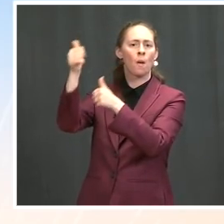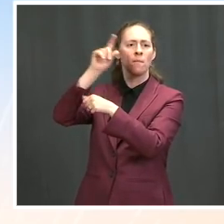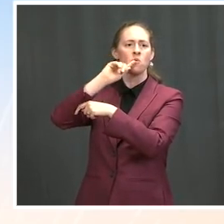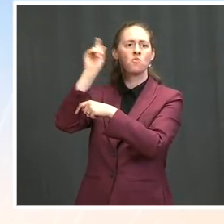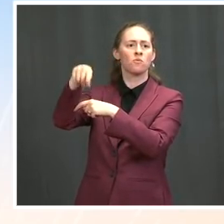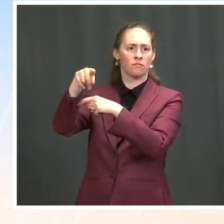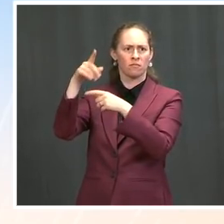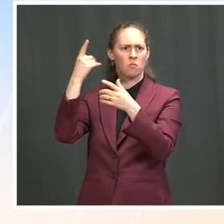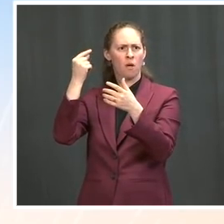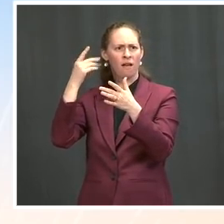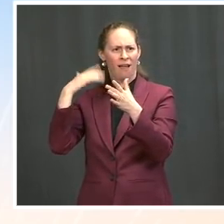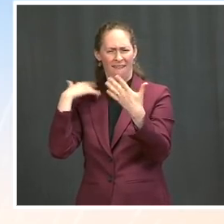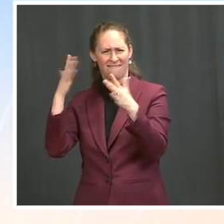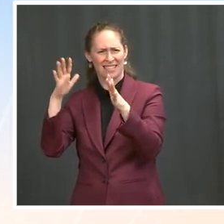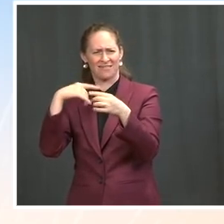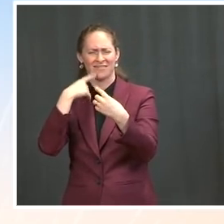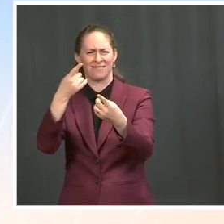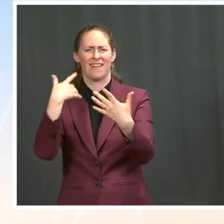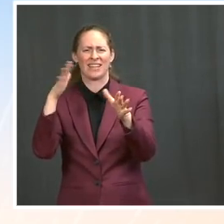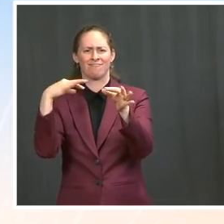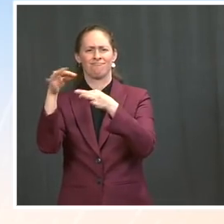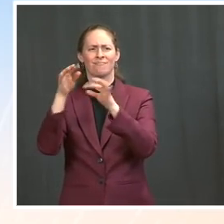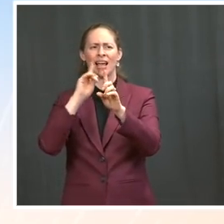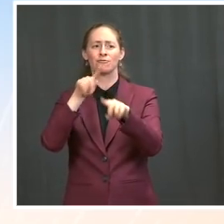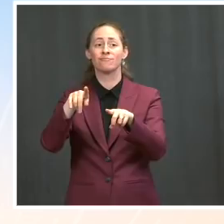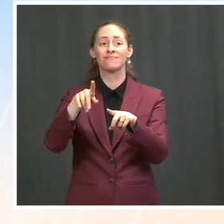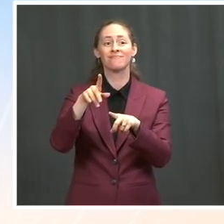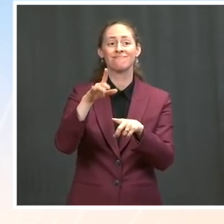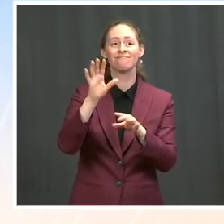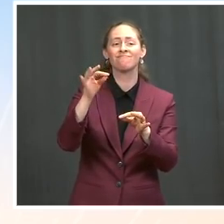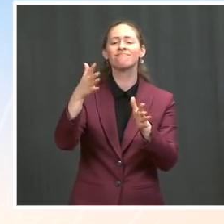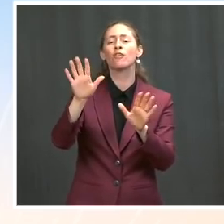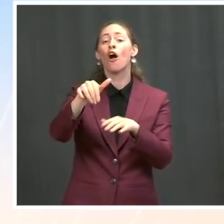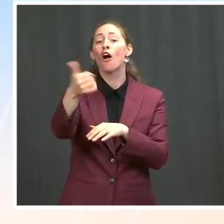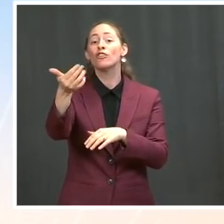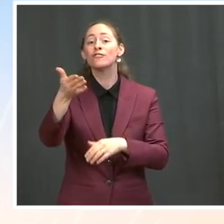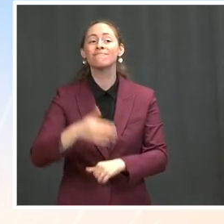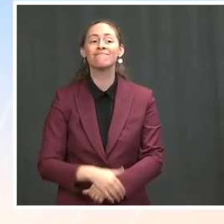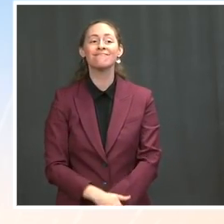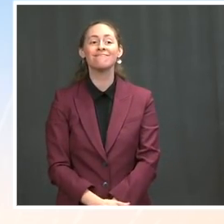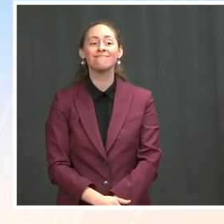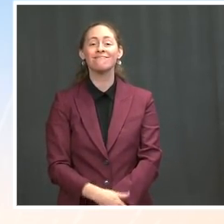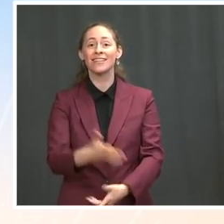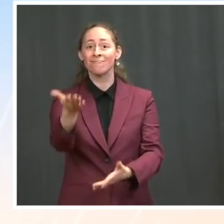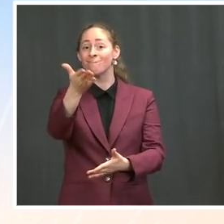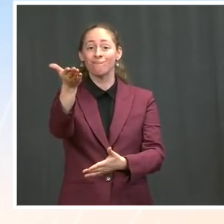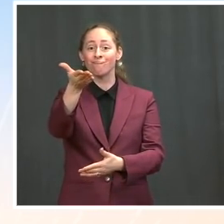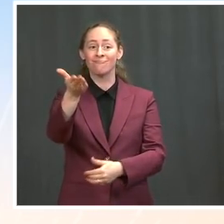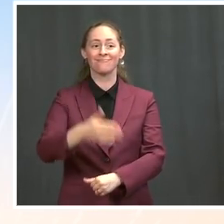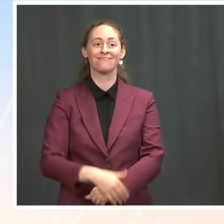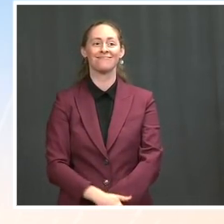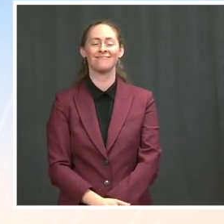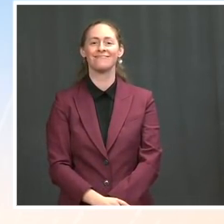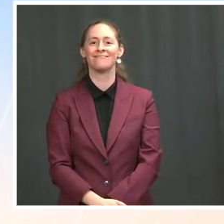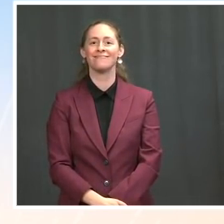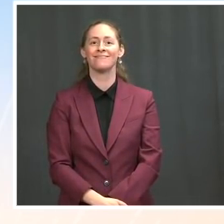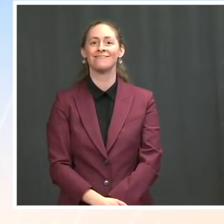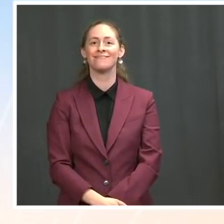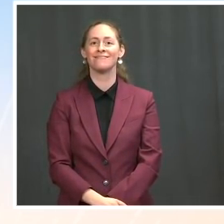And I don't have anything more to it. Go ahead. The Press: Okay, and then the second question -- Ms. Psaki: I think we got to move on. Go ahead in the -- >> The Press: Multiple people -- The Press: Ms. Psaki: Go ahead, right there. Yep, go ahead, right –go ahead. The Press: I wanted to follow up